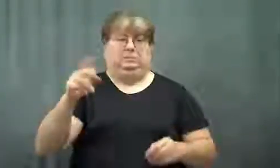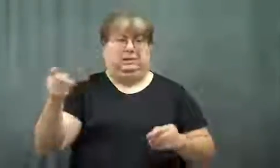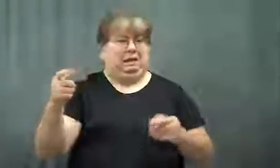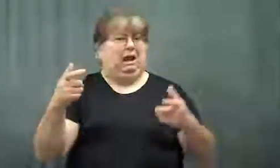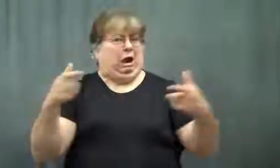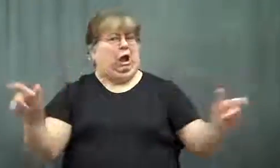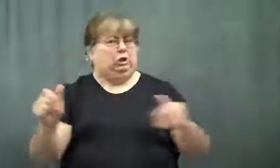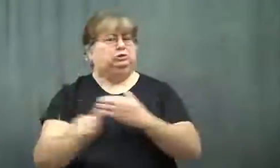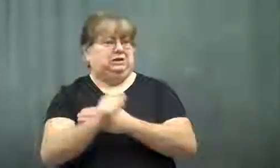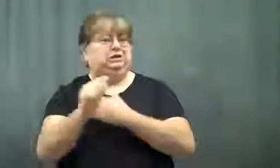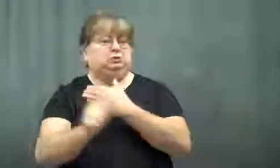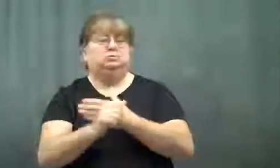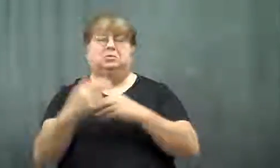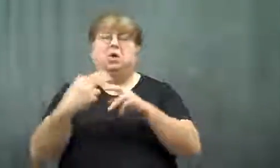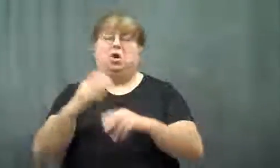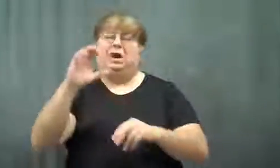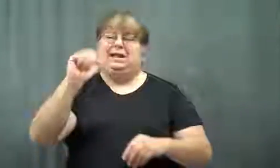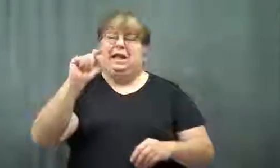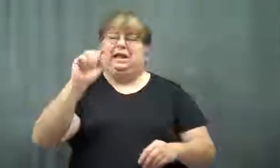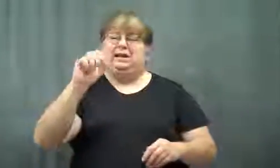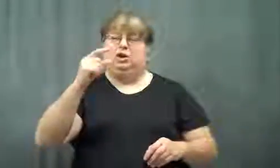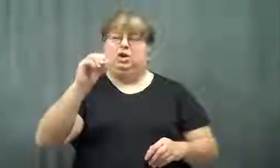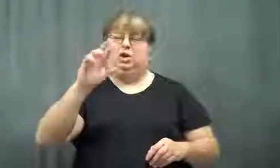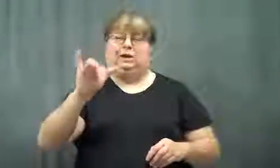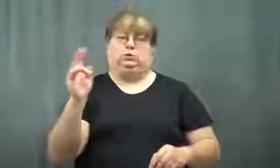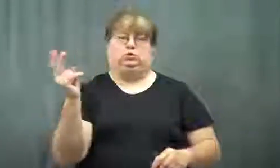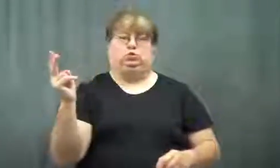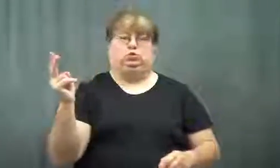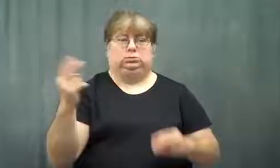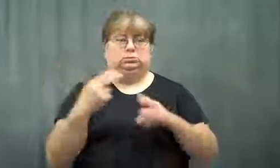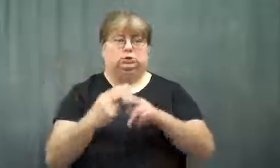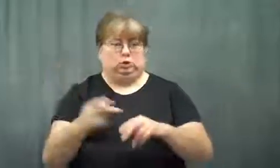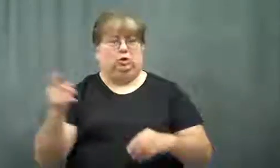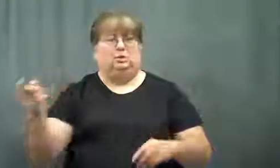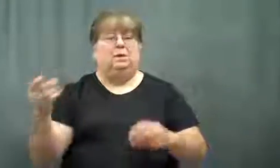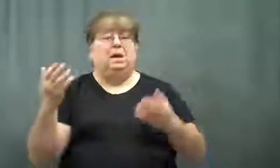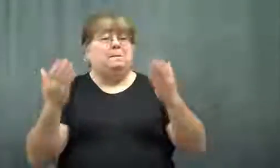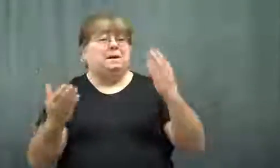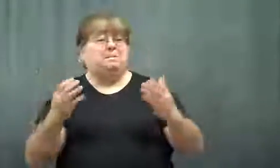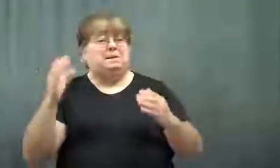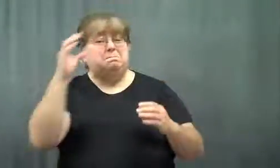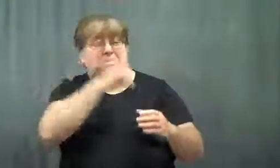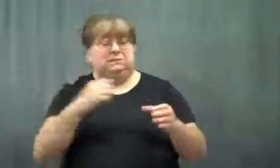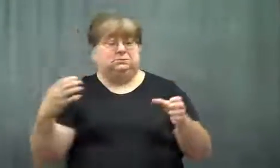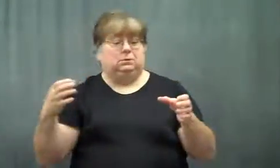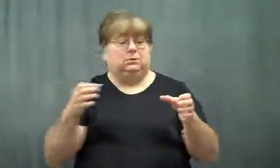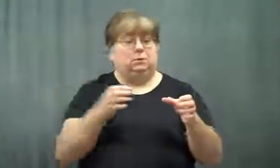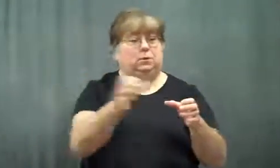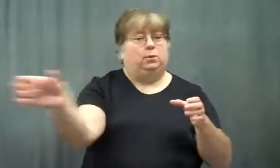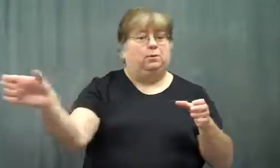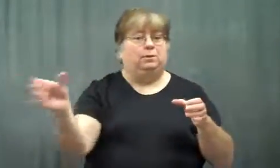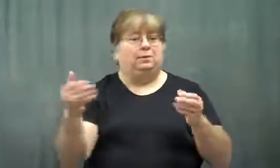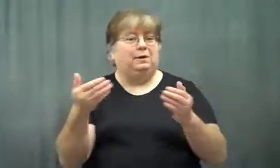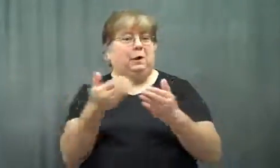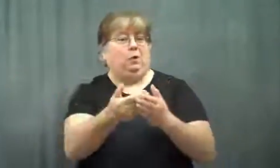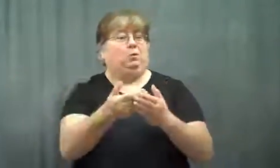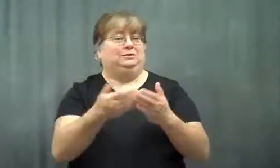It is a large category 2 hurricane which is pretty dangerous. It might miss Bermuda, swing by close,